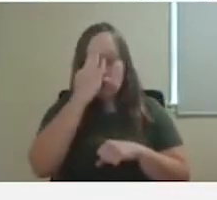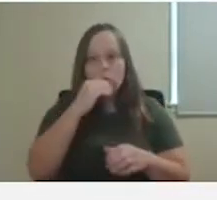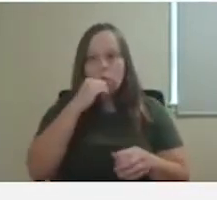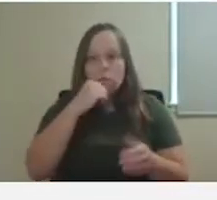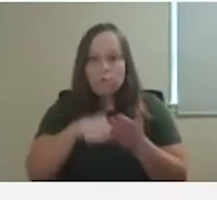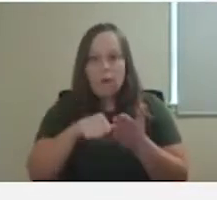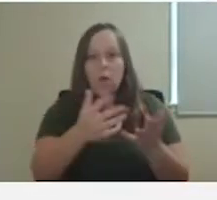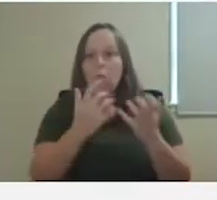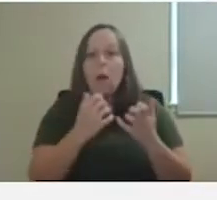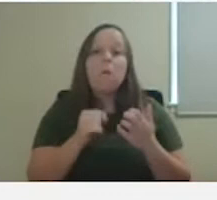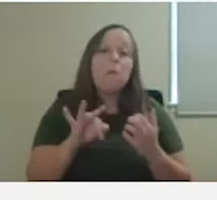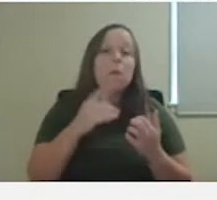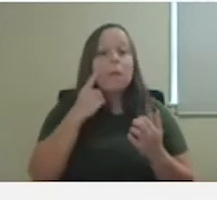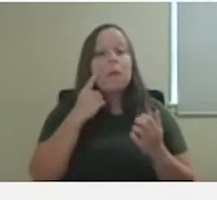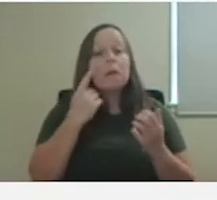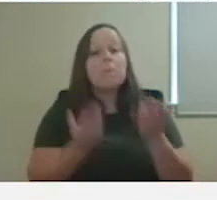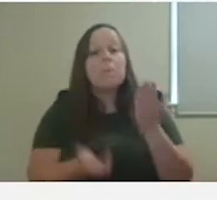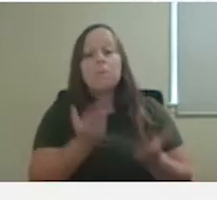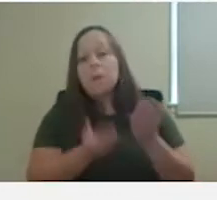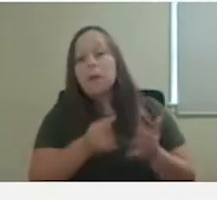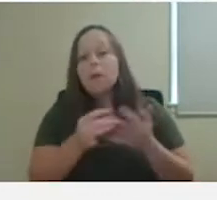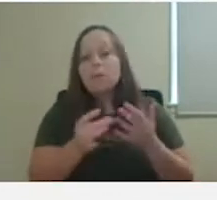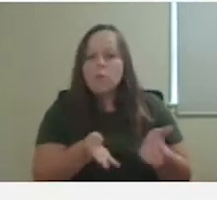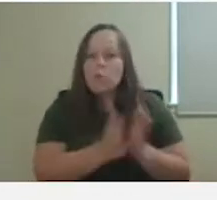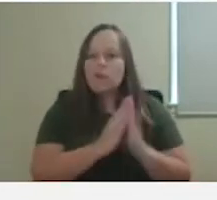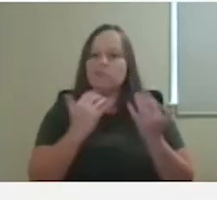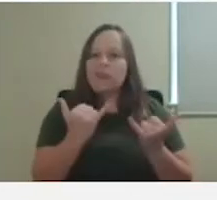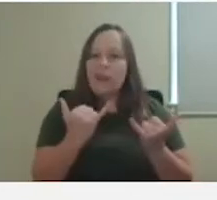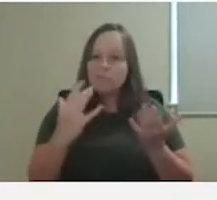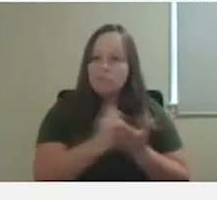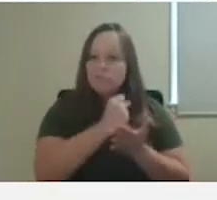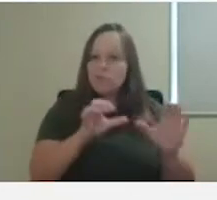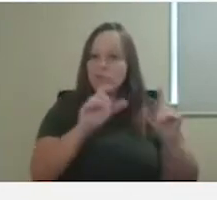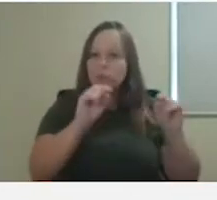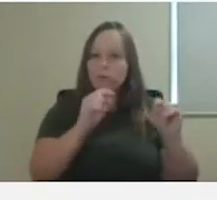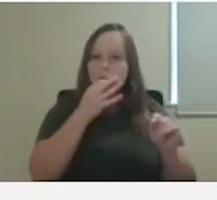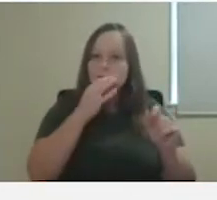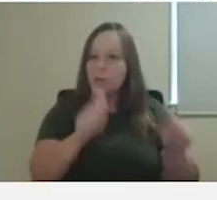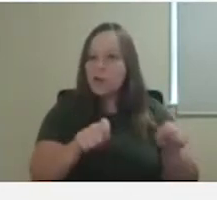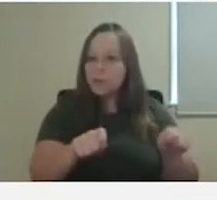or even if you think you might want to vote by mail, request your ballot as soon as possible.